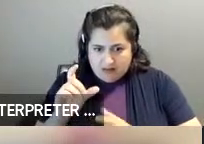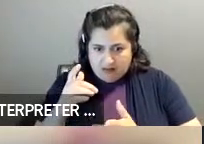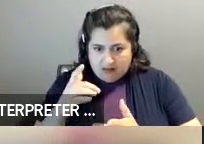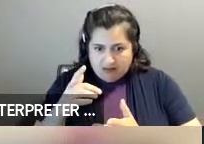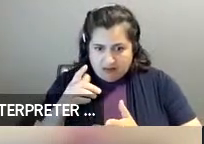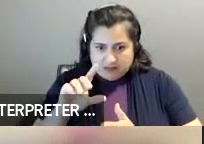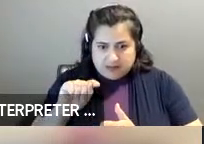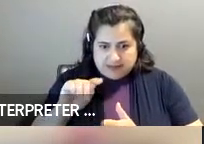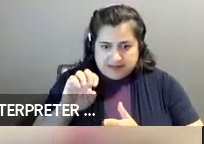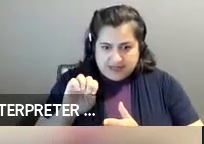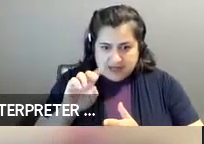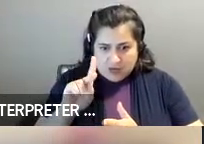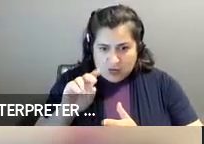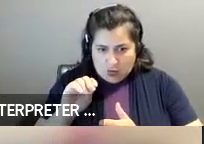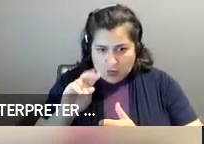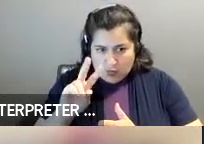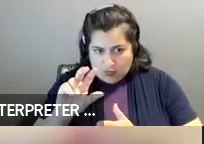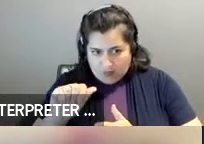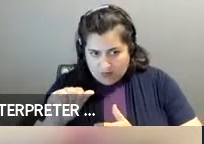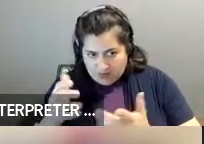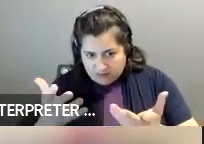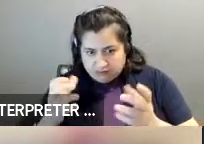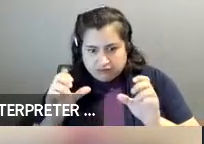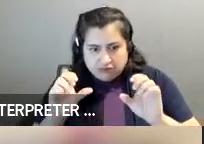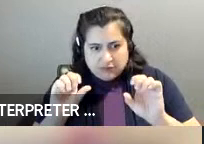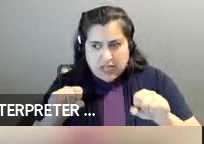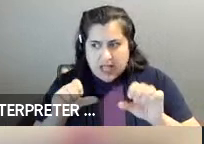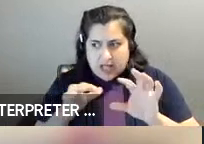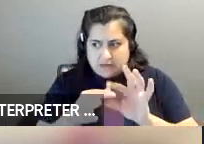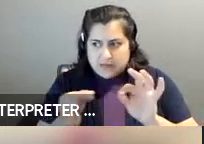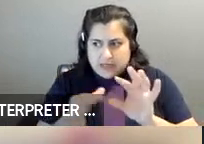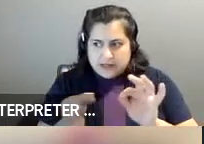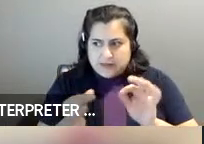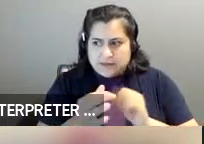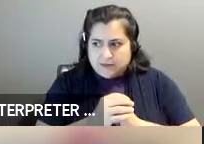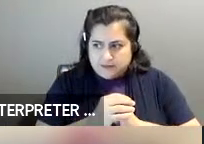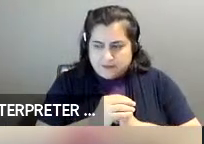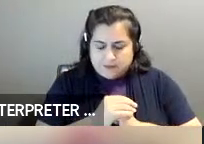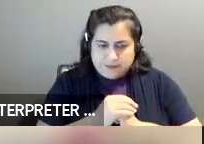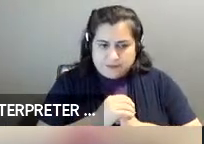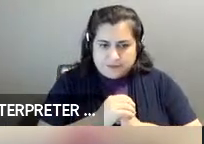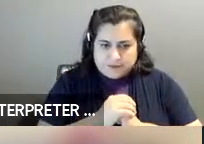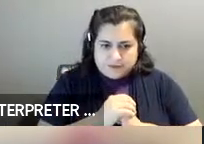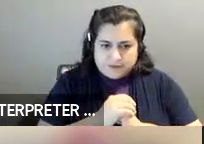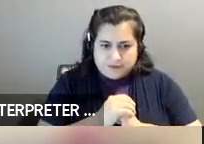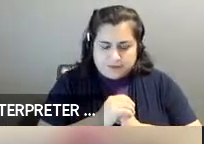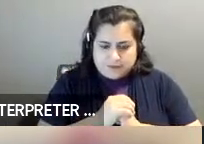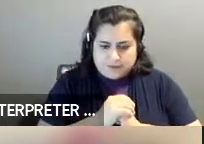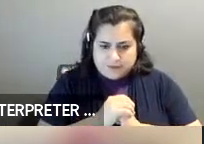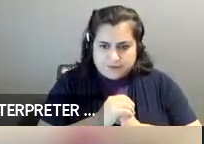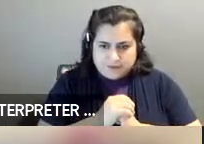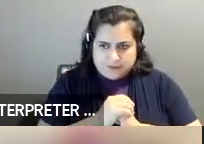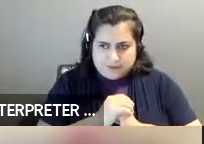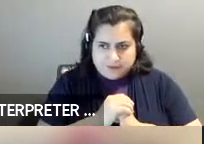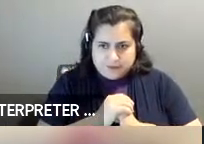can speak. Okay.